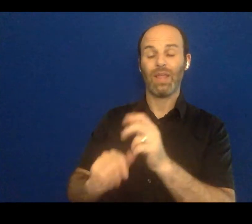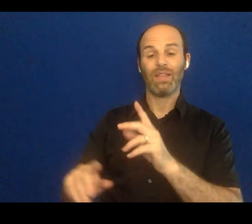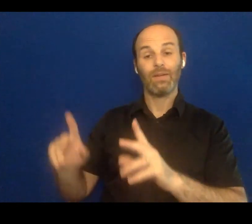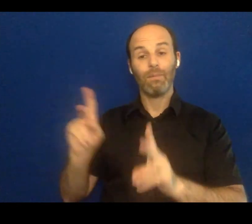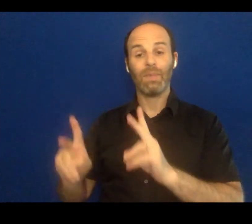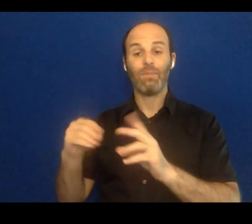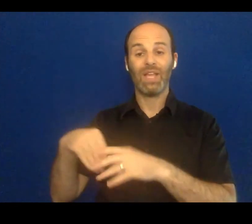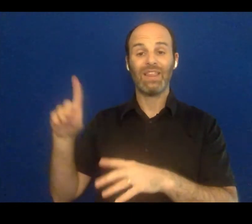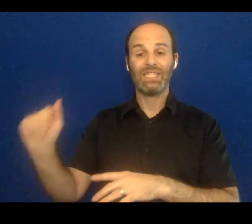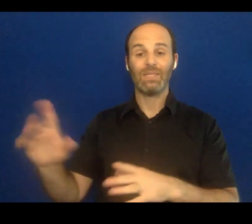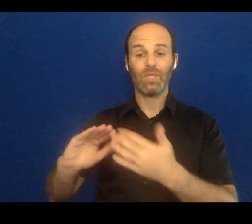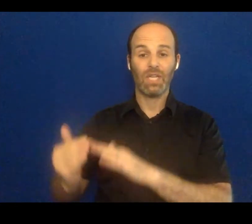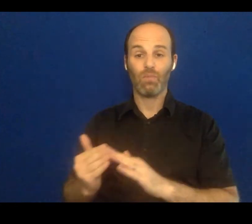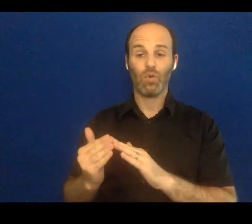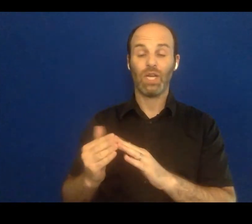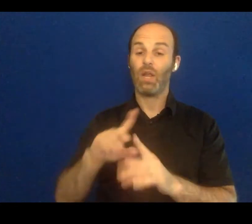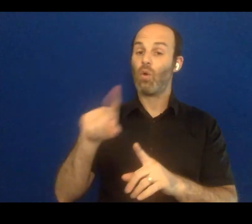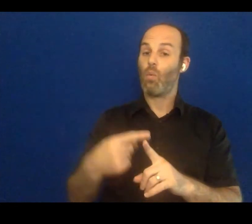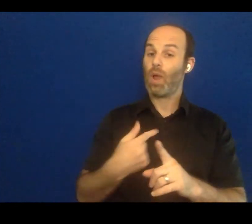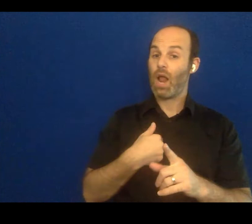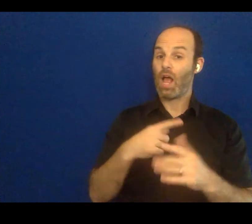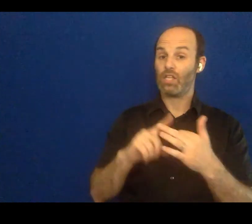FOR ME, WHEN I REALLY STARTED TO GET INVOLVED EVERYTHING WAS